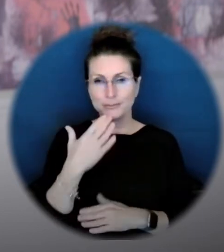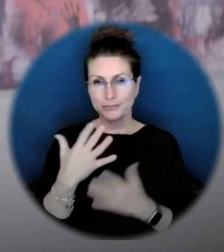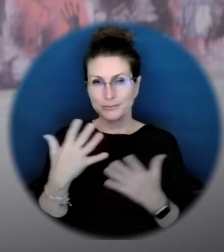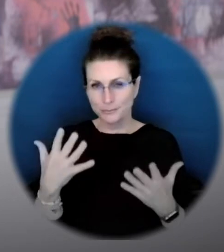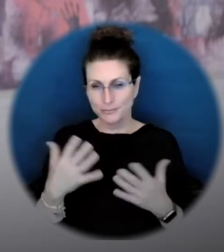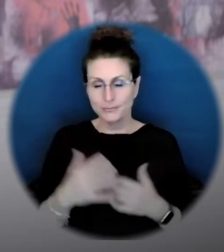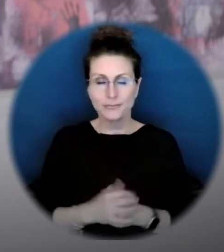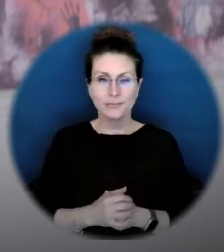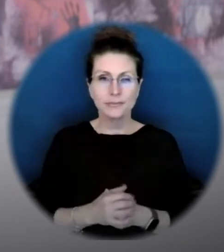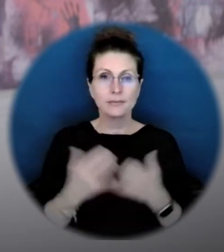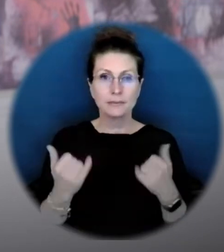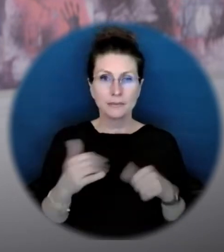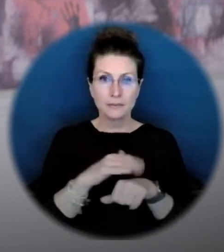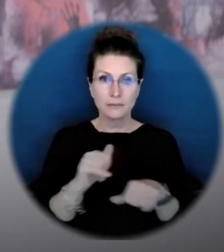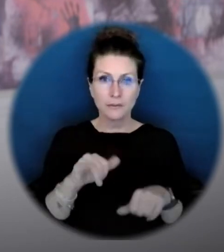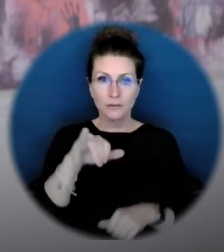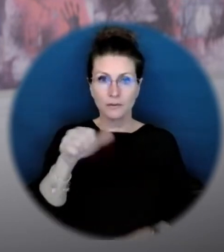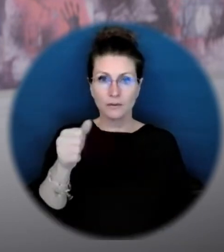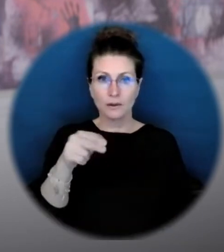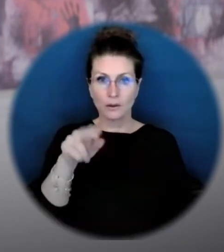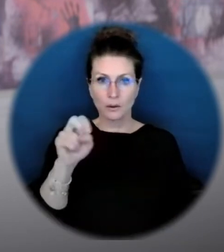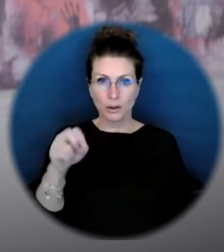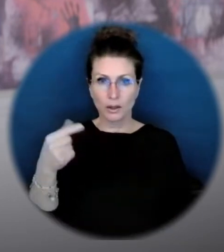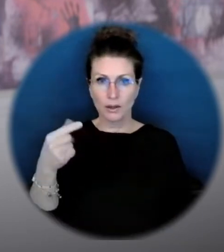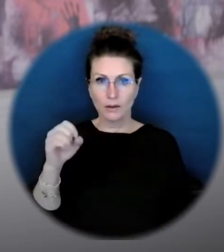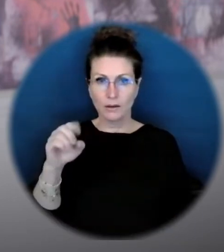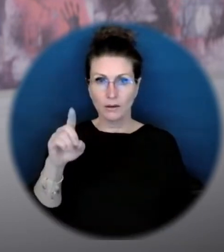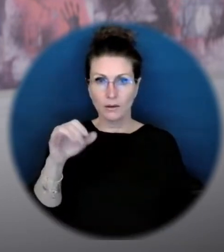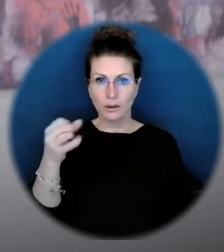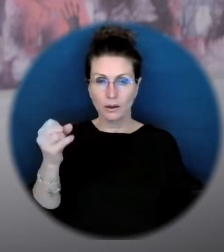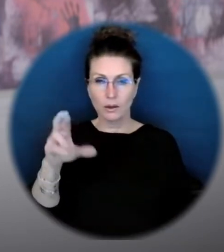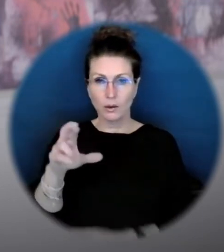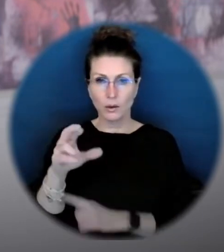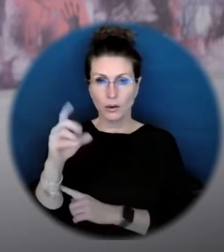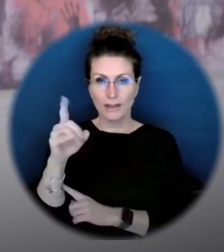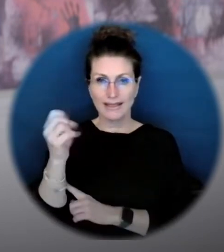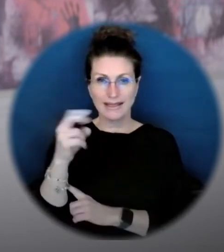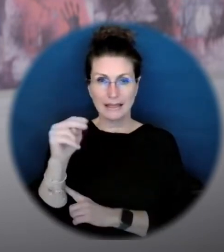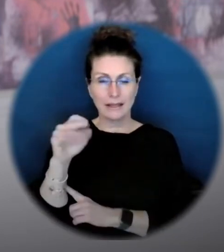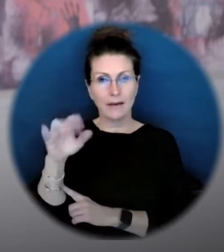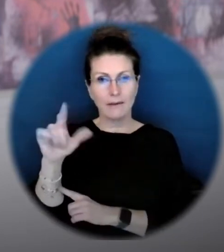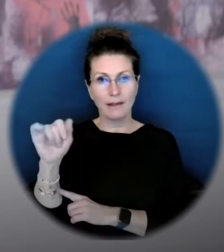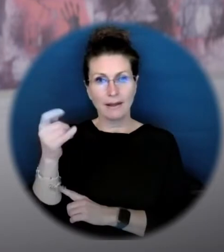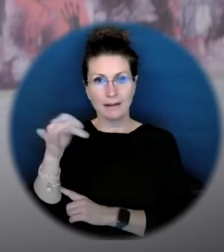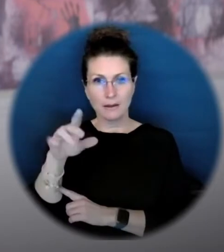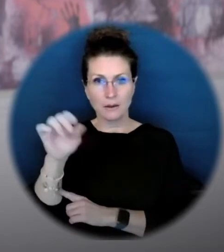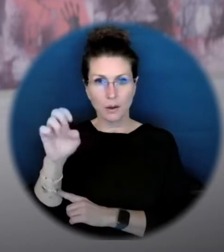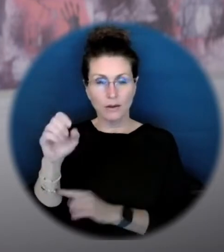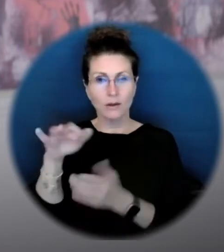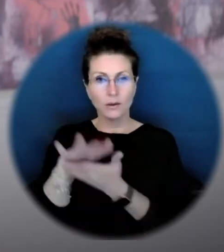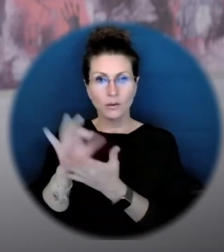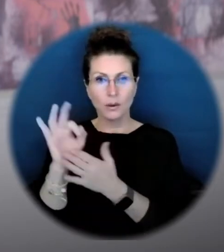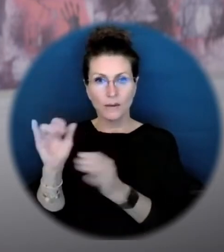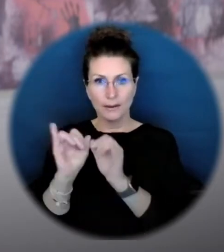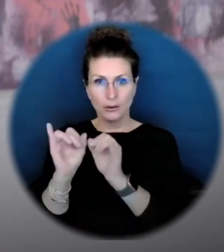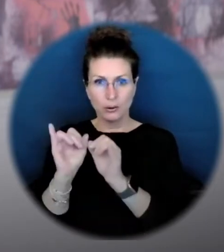I would now like to call on Jane Goodyer, Dean of the Lassonde School of Engineering to provide remarks.